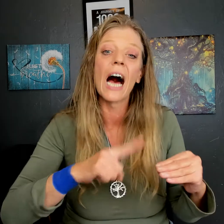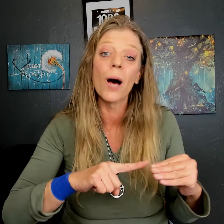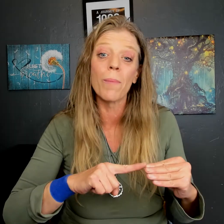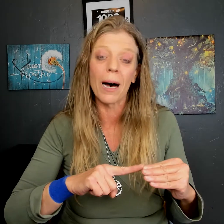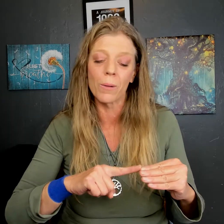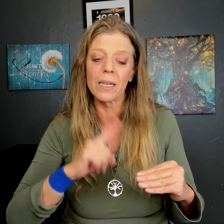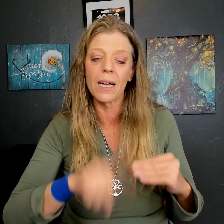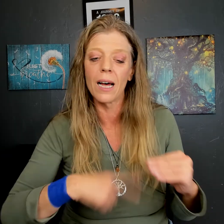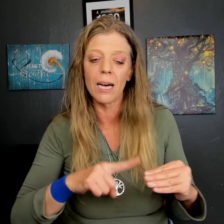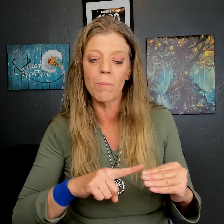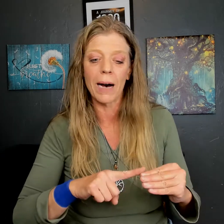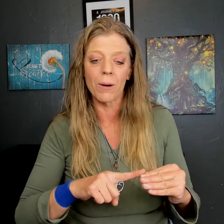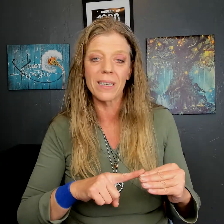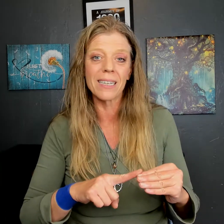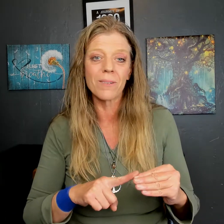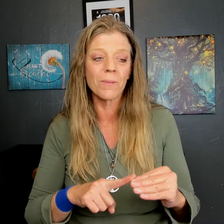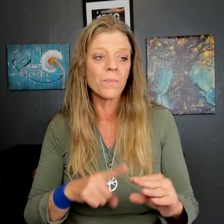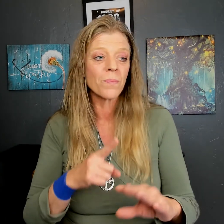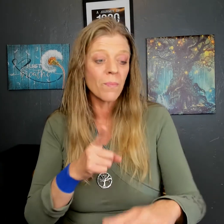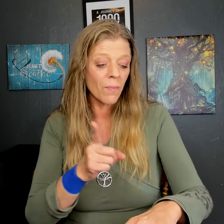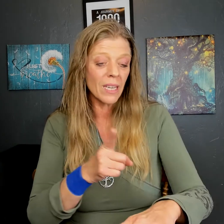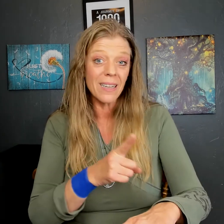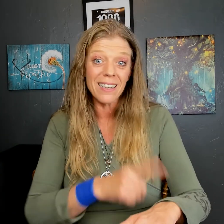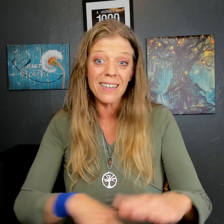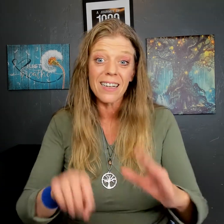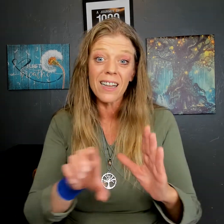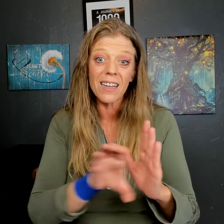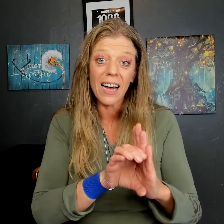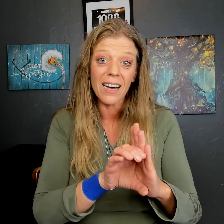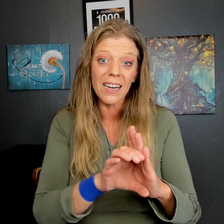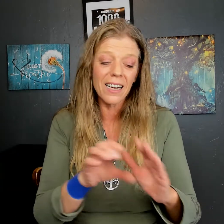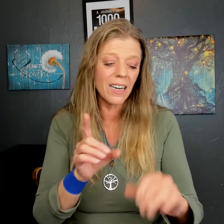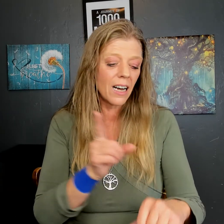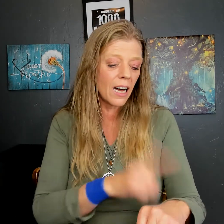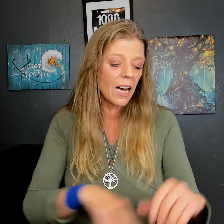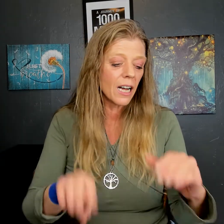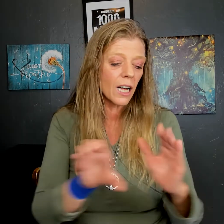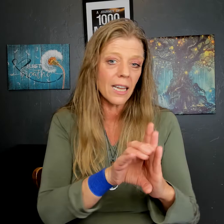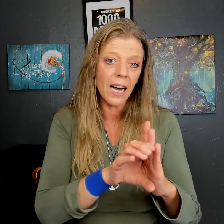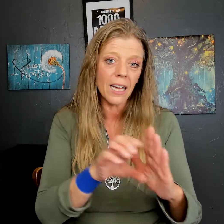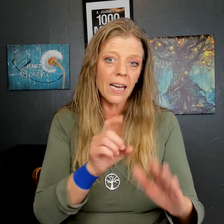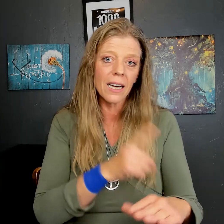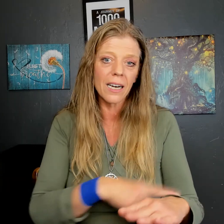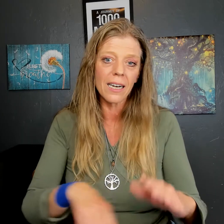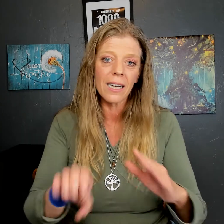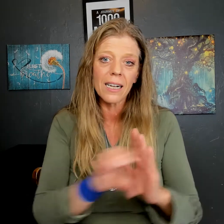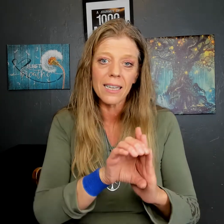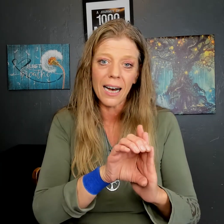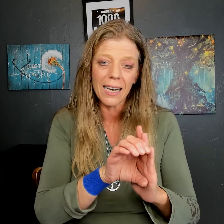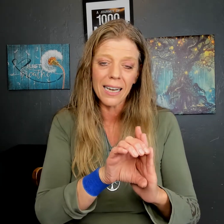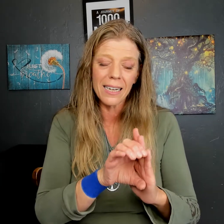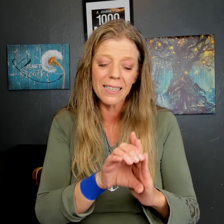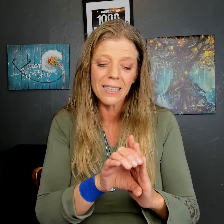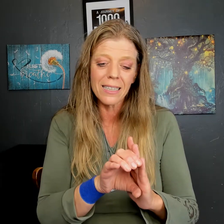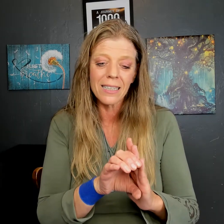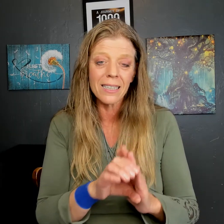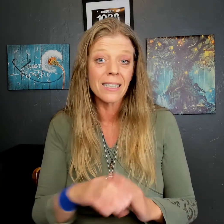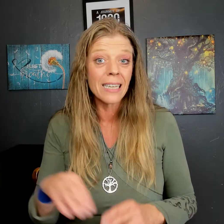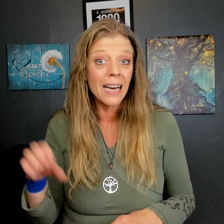ABOUT. ABOUT. This is CLOCK. CLOCK. CLOCK.